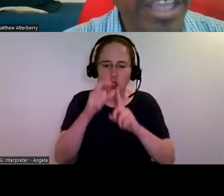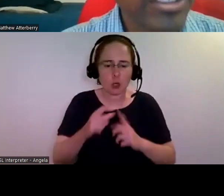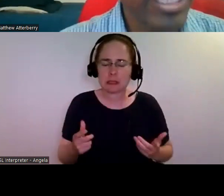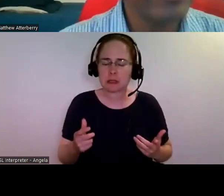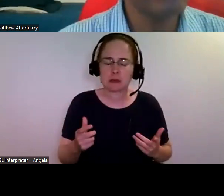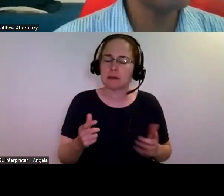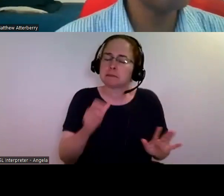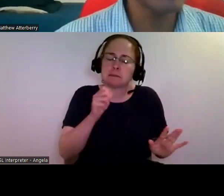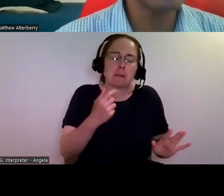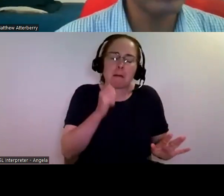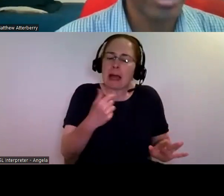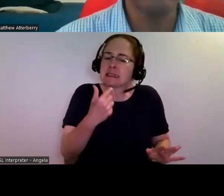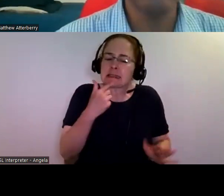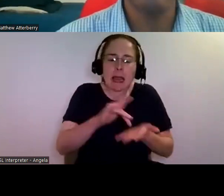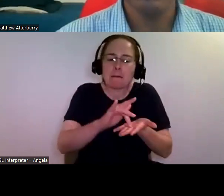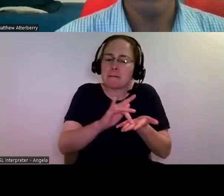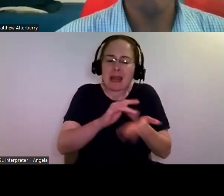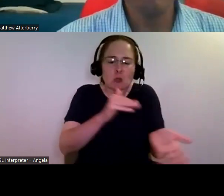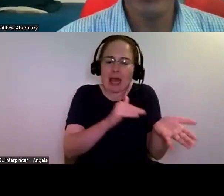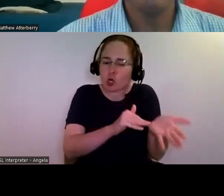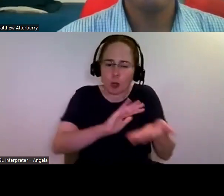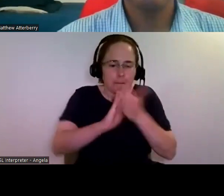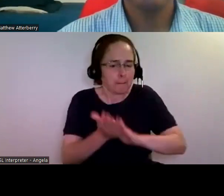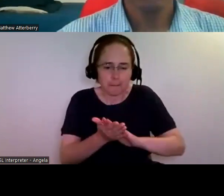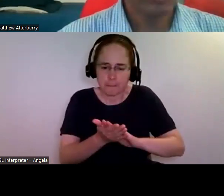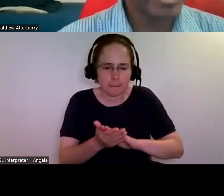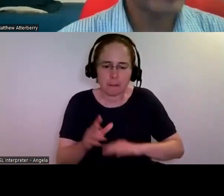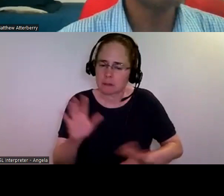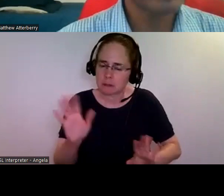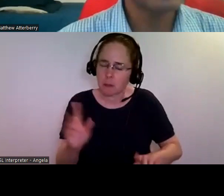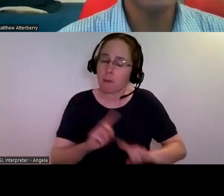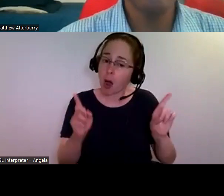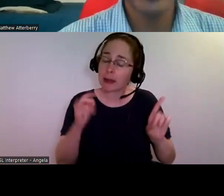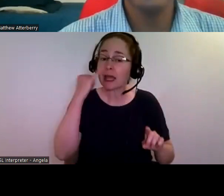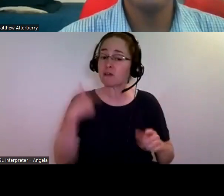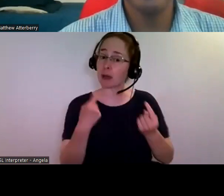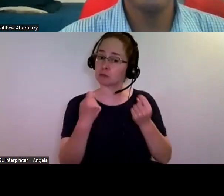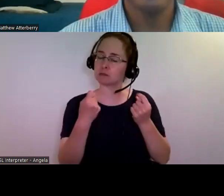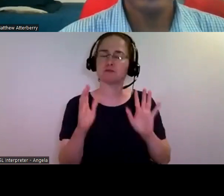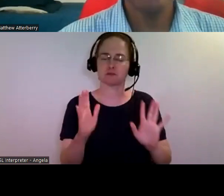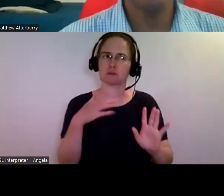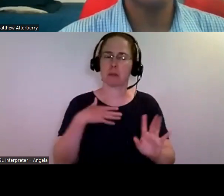not saying they should be medical doctors, but when I am trying to convey is this, they must